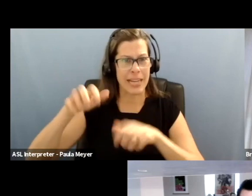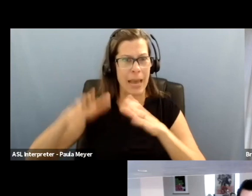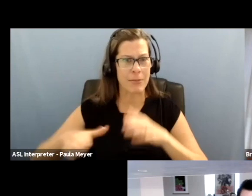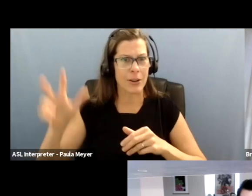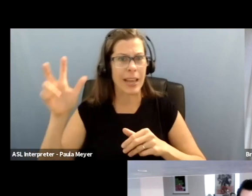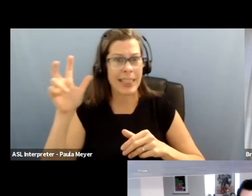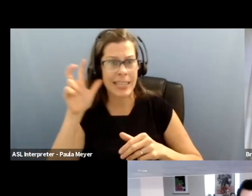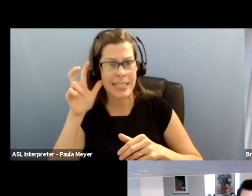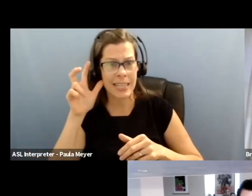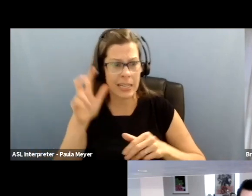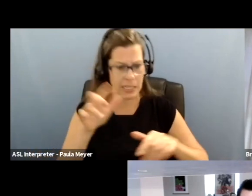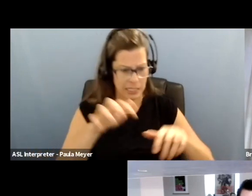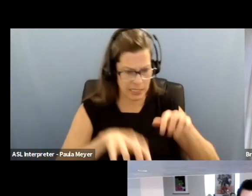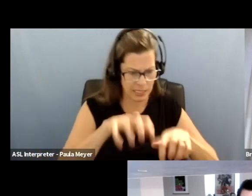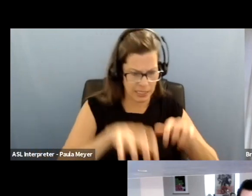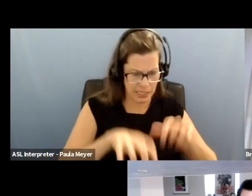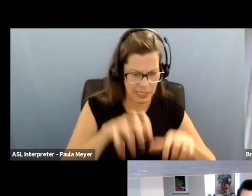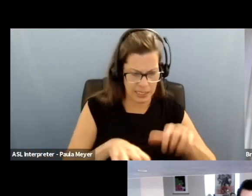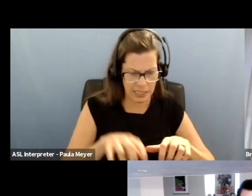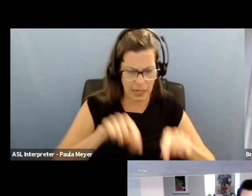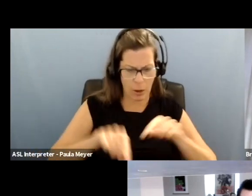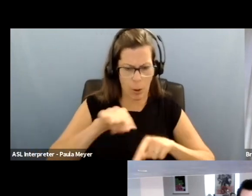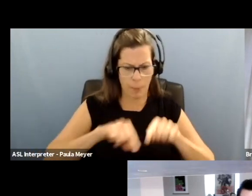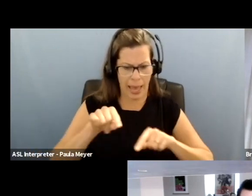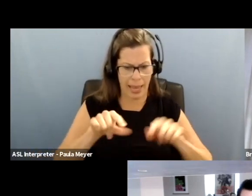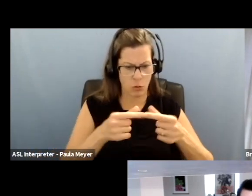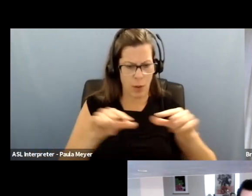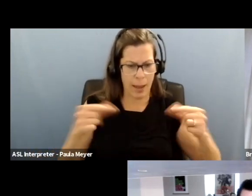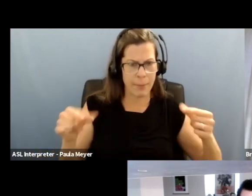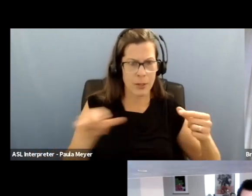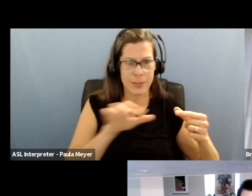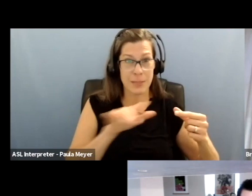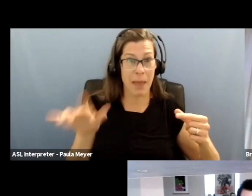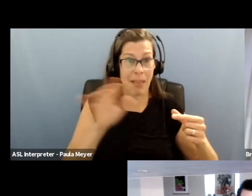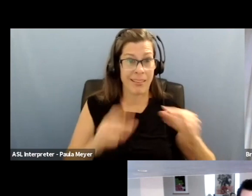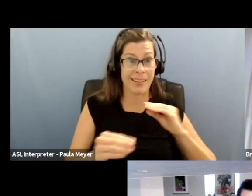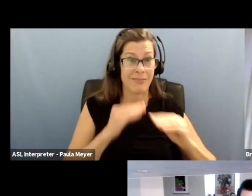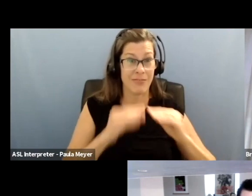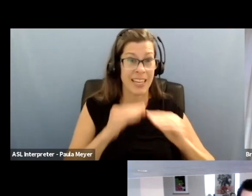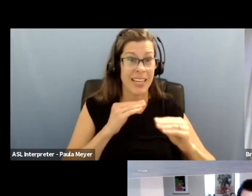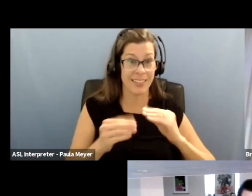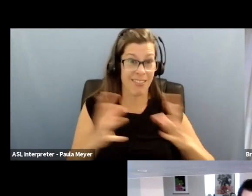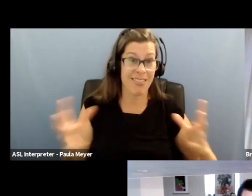and tweak the spellings and the grammar and all of that. So we do recommend budget for it if you can.